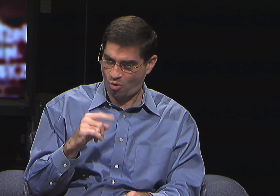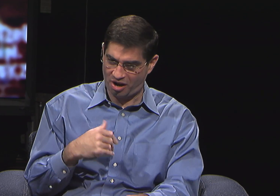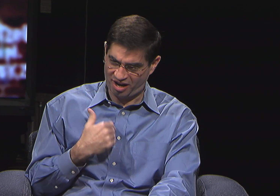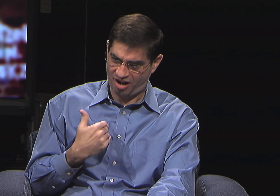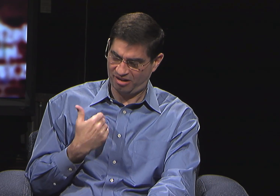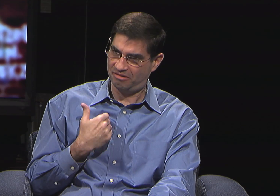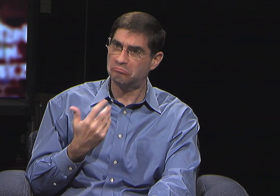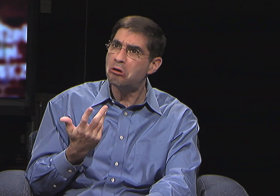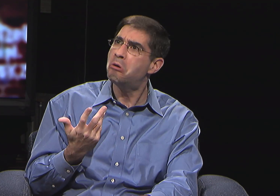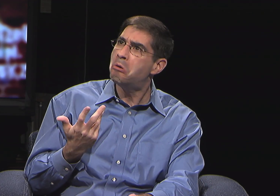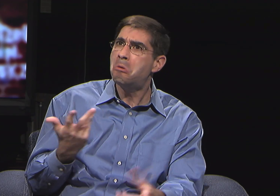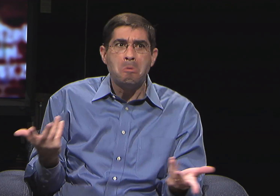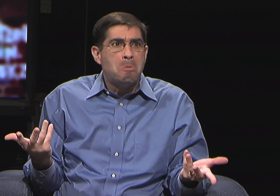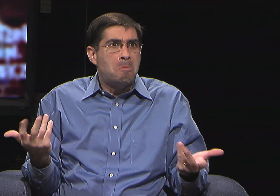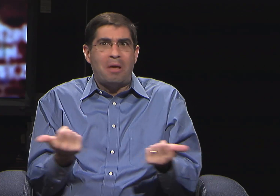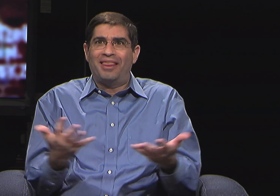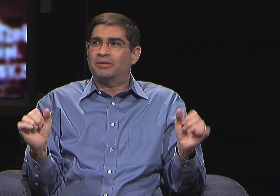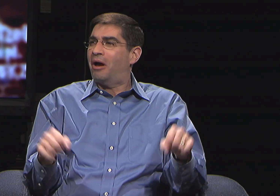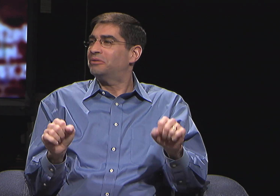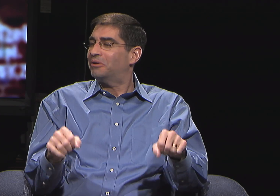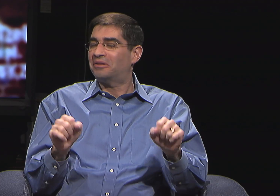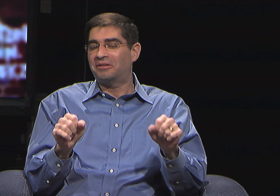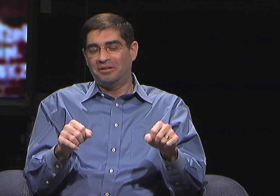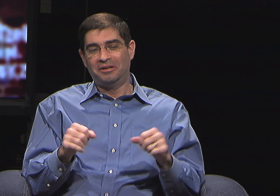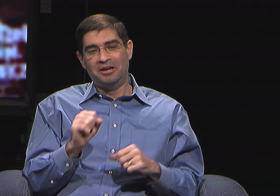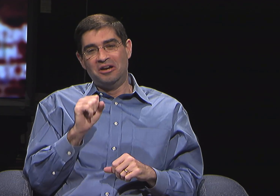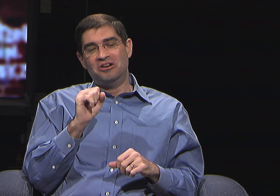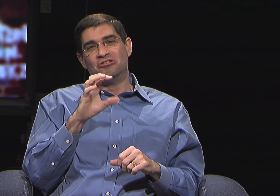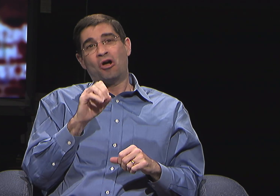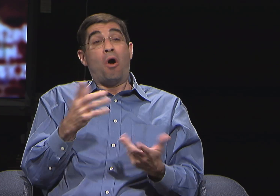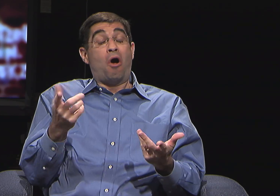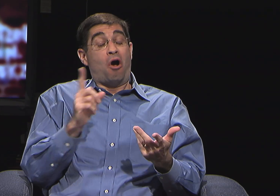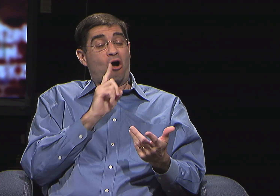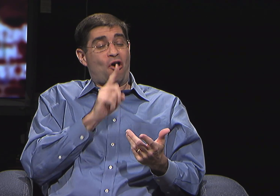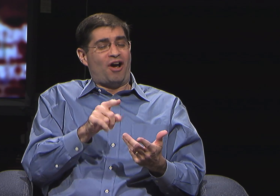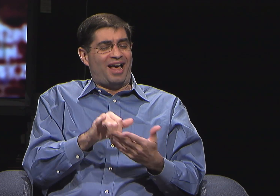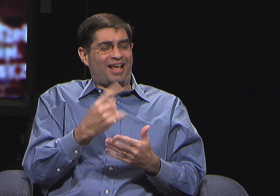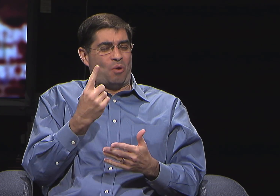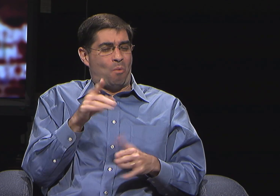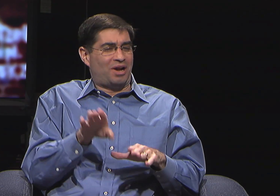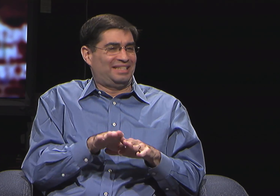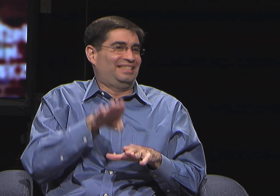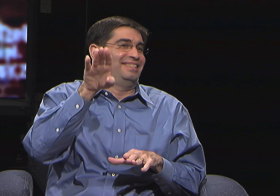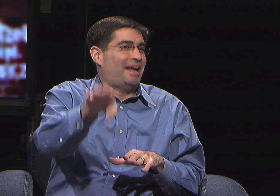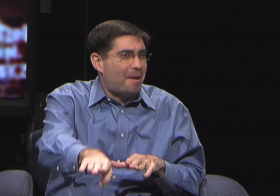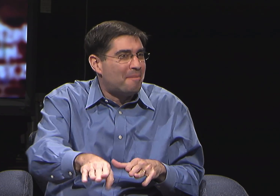But for someone of her age, anything is possible. And that's really one step in the right direction.